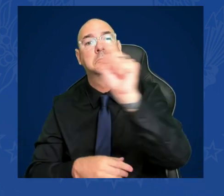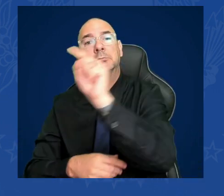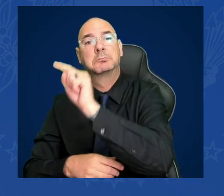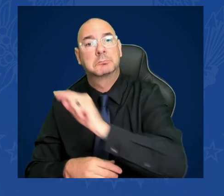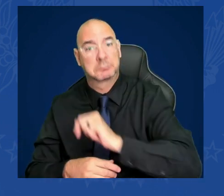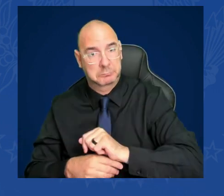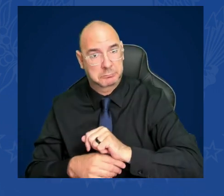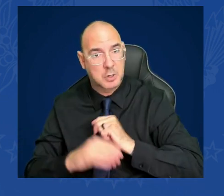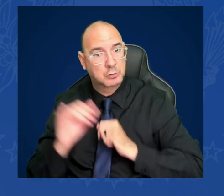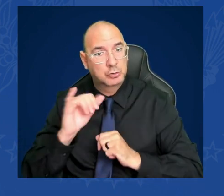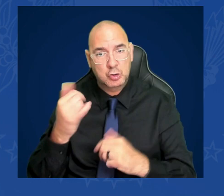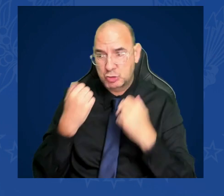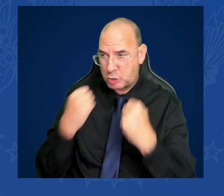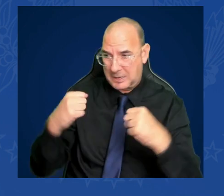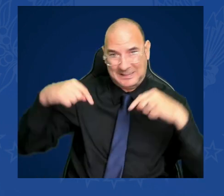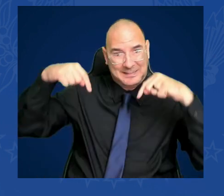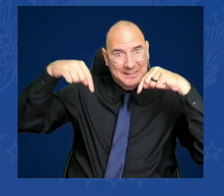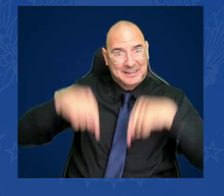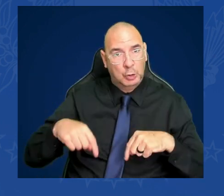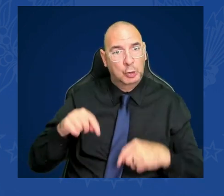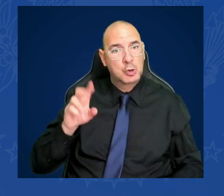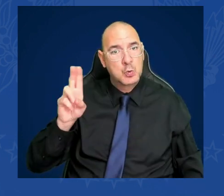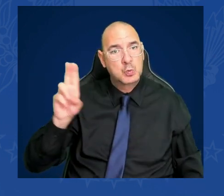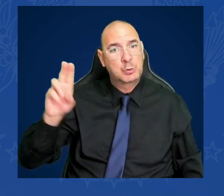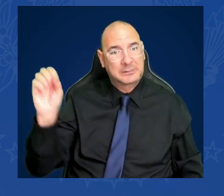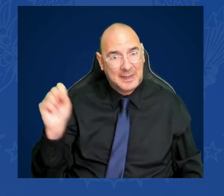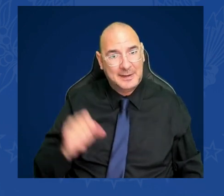And every single American, in addition to you,